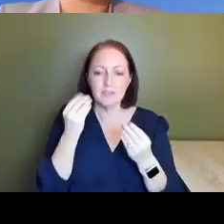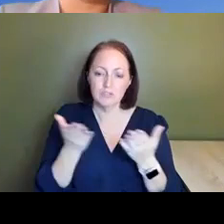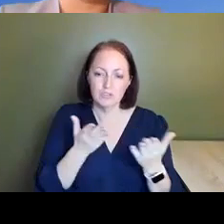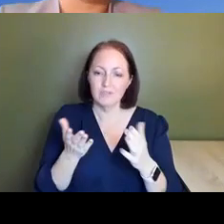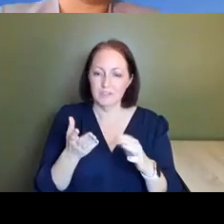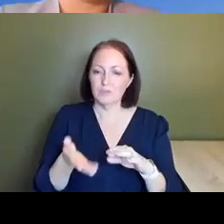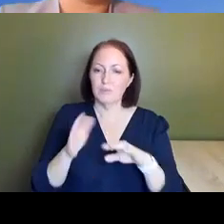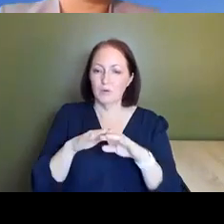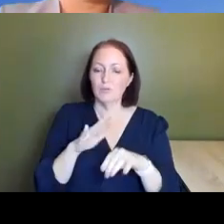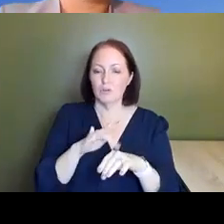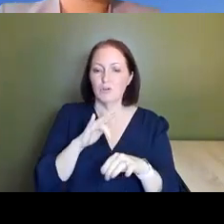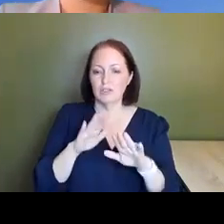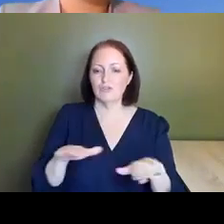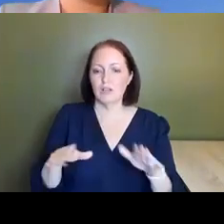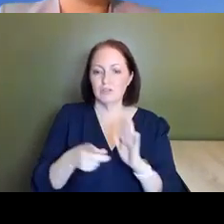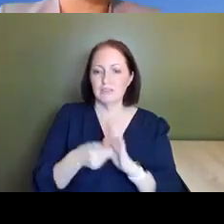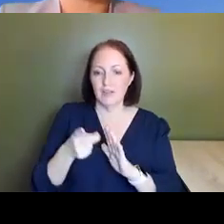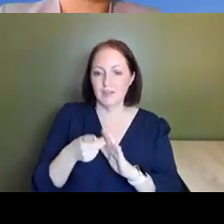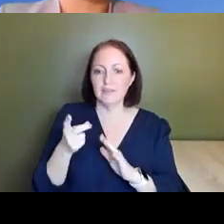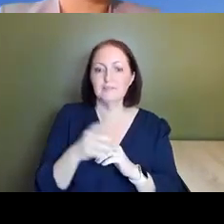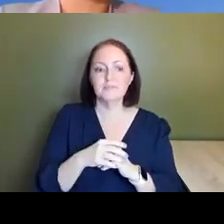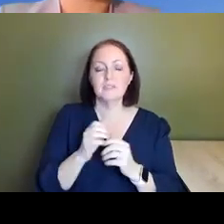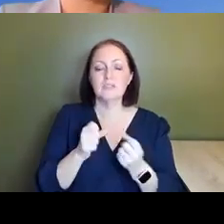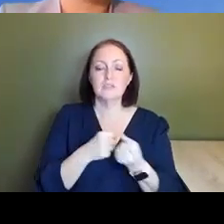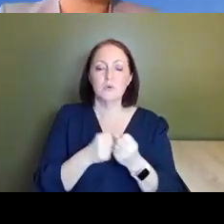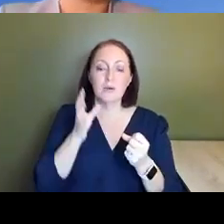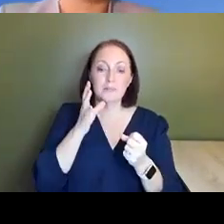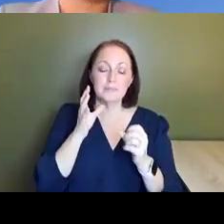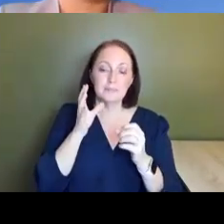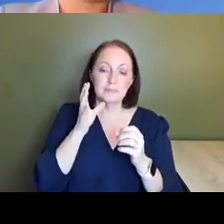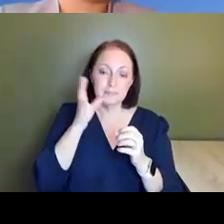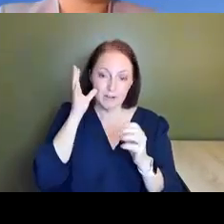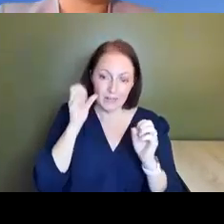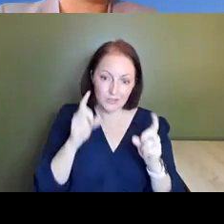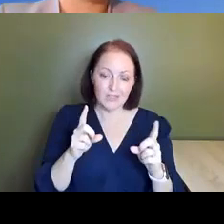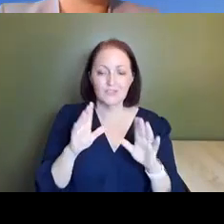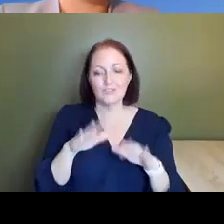early childhood development support parenting education child health and wellness early